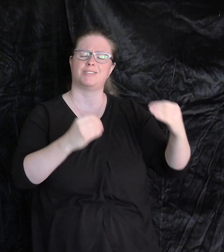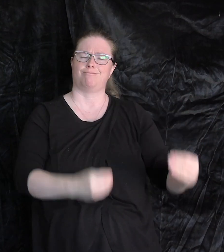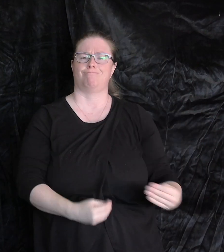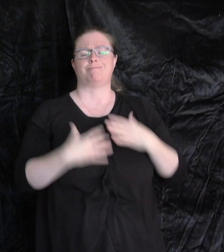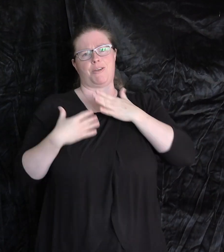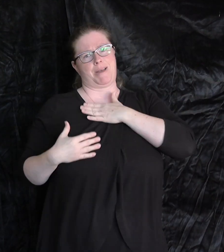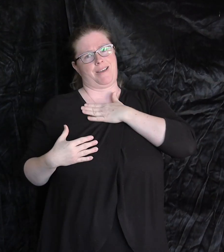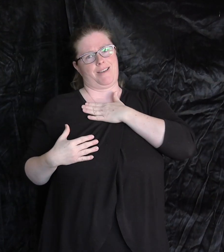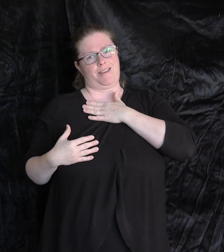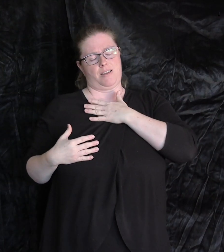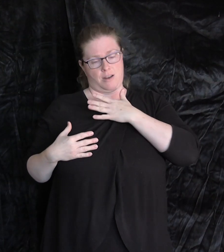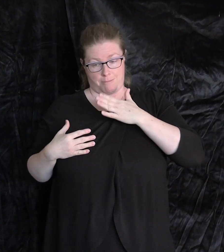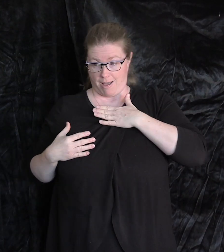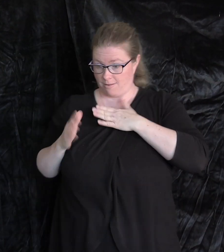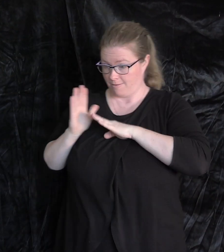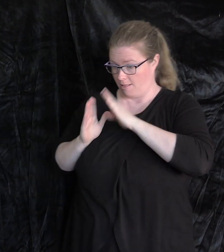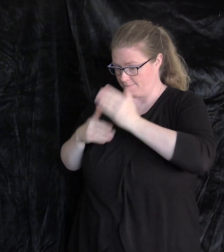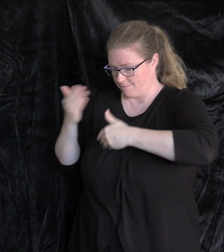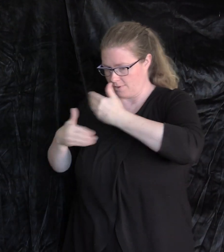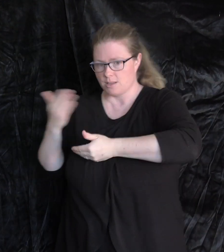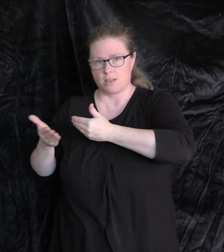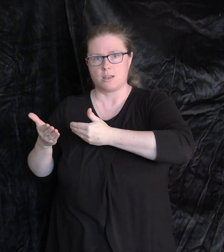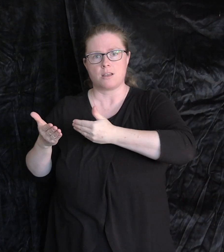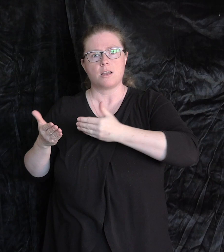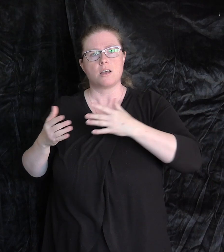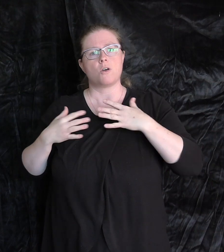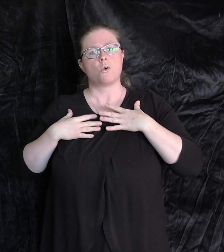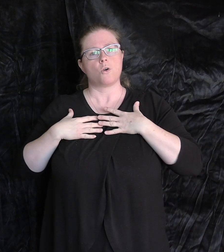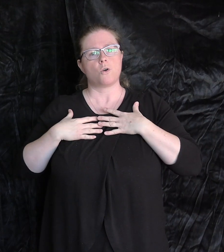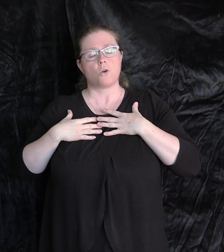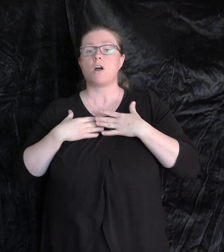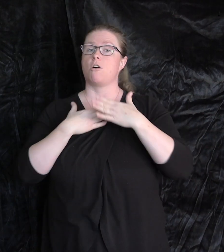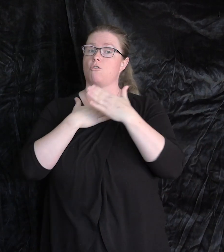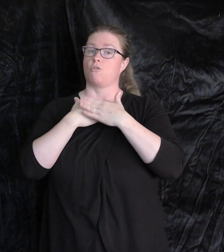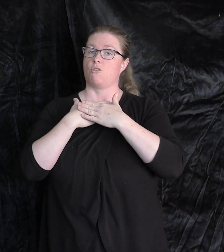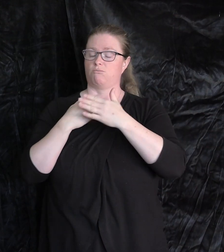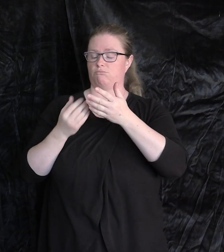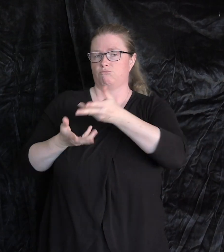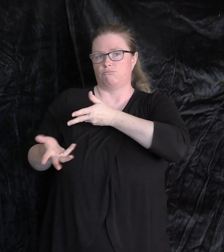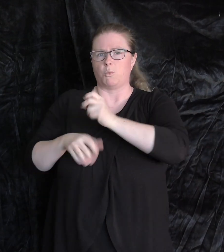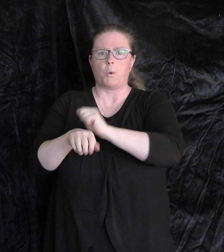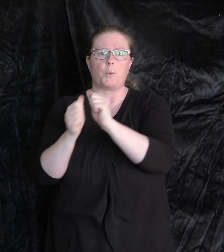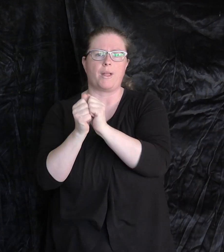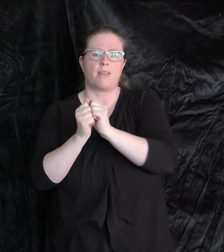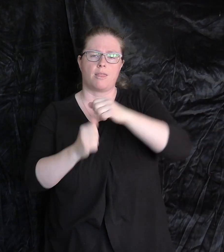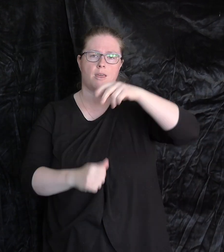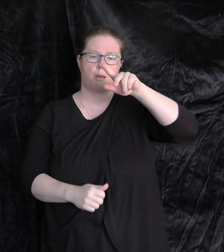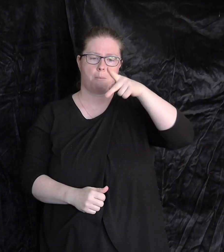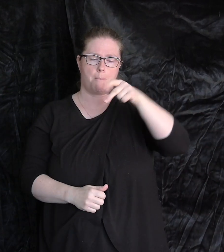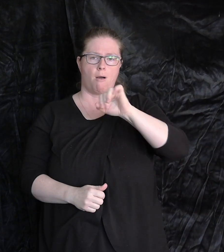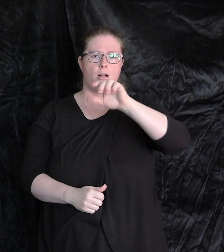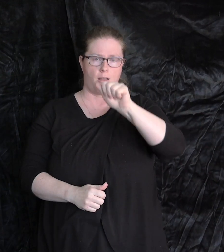In developing the piece i was also privileged to consult with Paula Bath and Tiphaine Girault